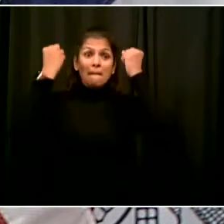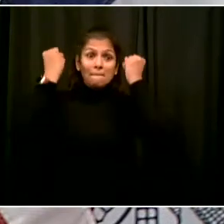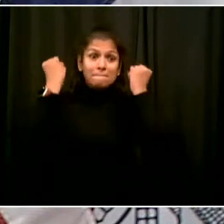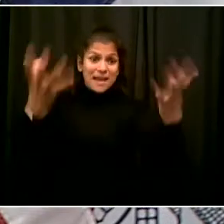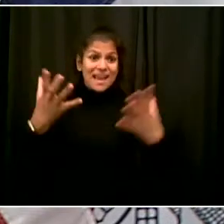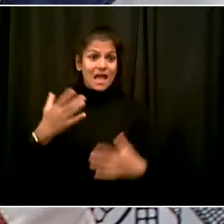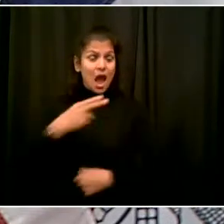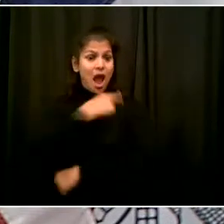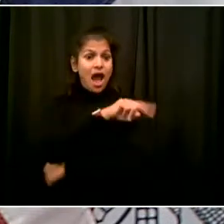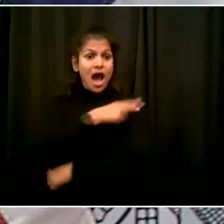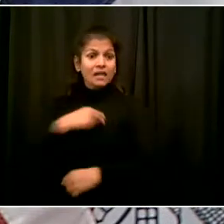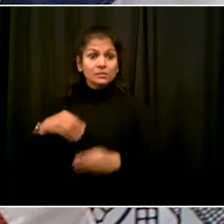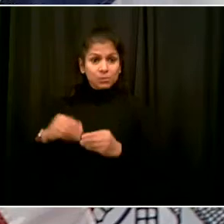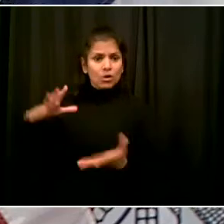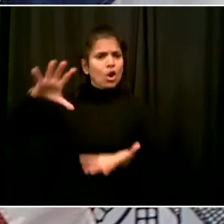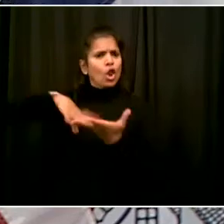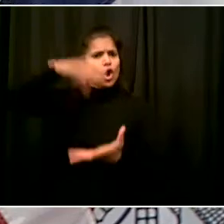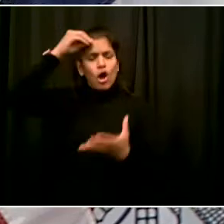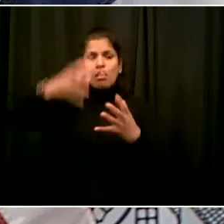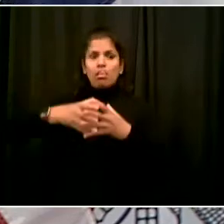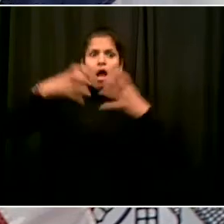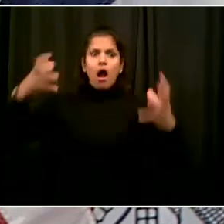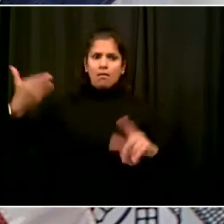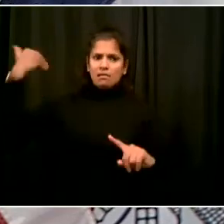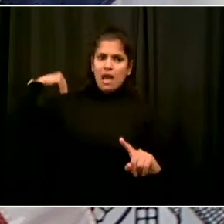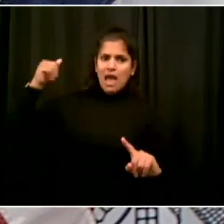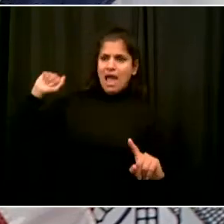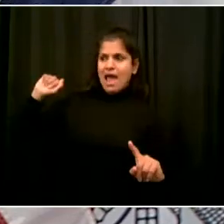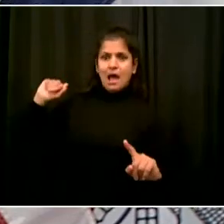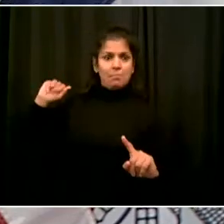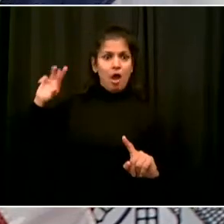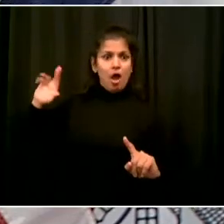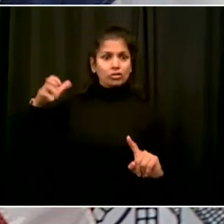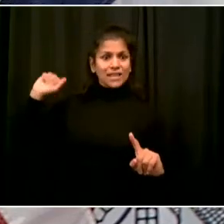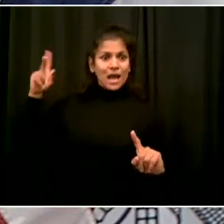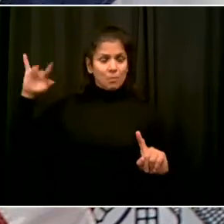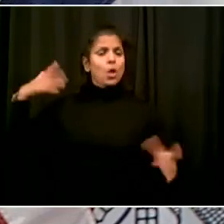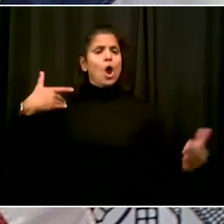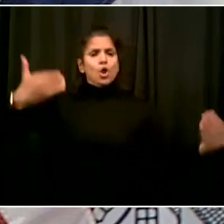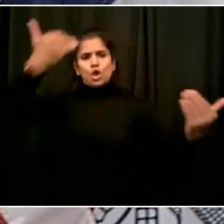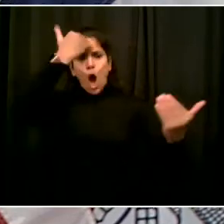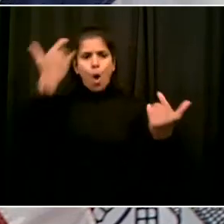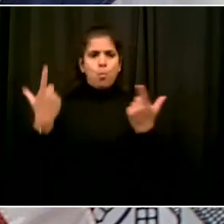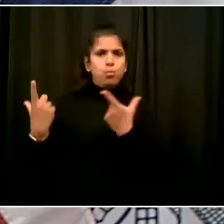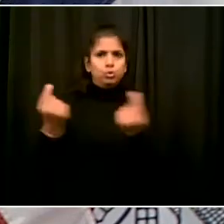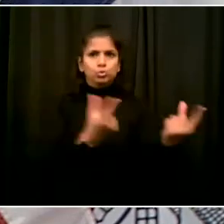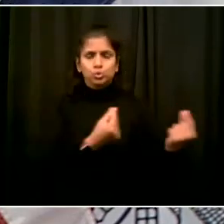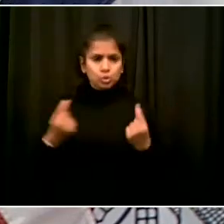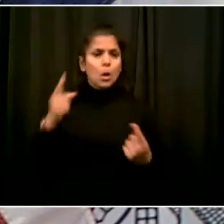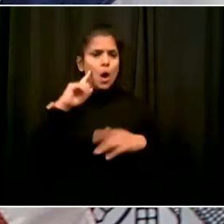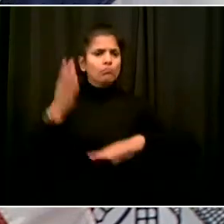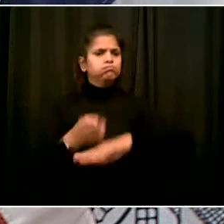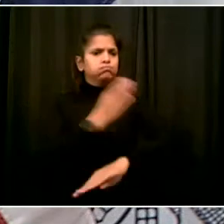FROM HET PAINFUL EXPERIENCES ALL BETTER POSITION TO FIGHT THE